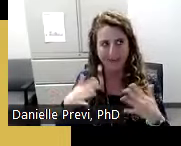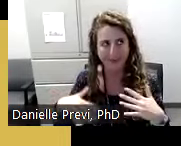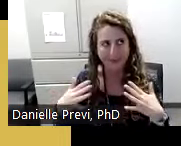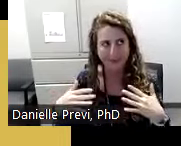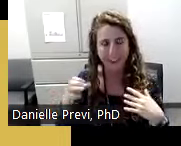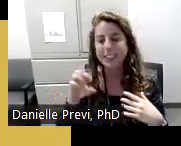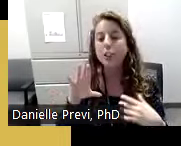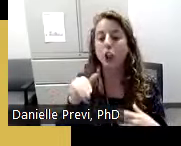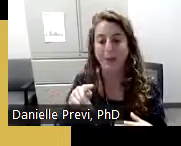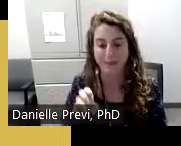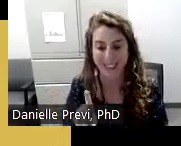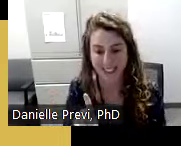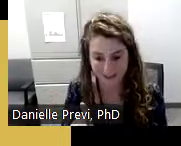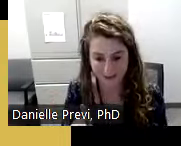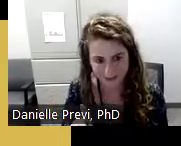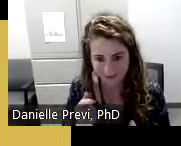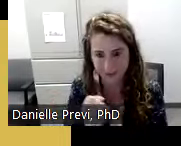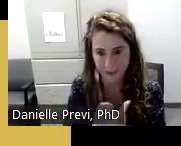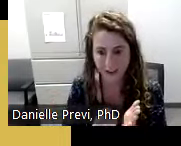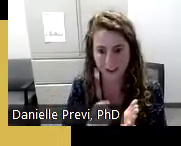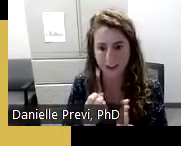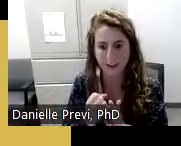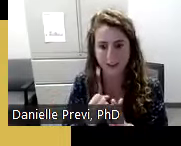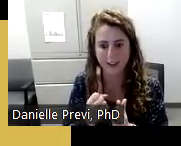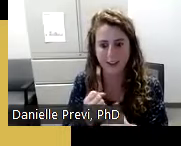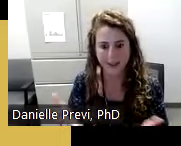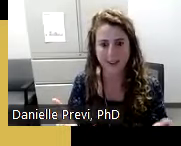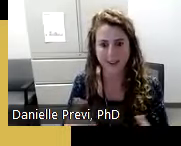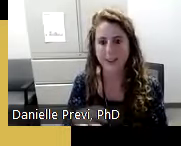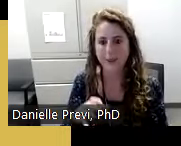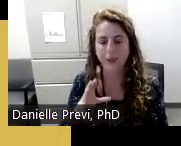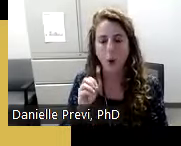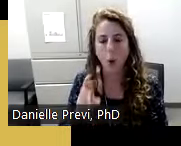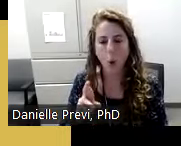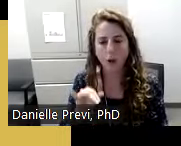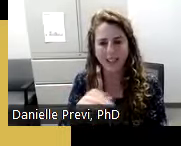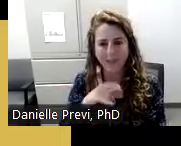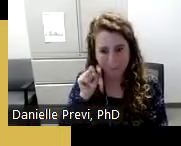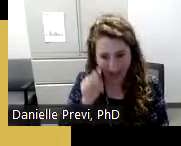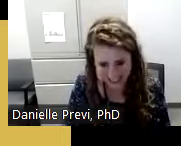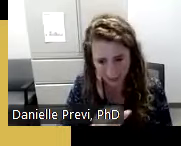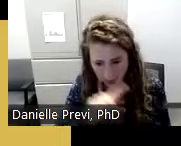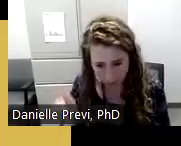therapy for so long that they’re almost scripted in terms of what they do or do not discuss/their